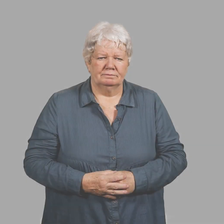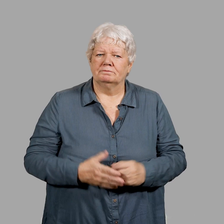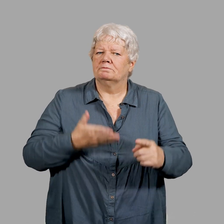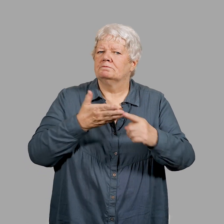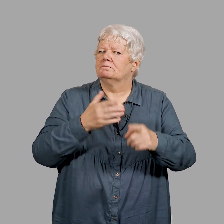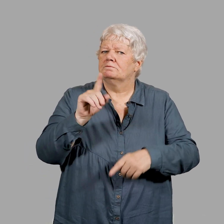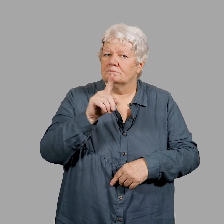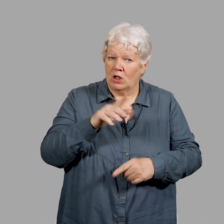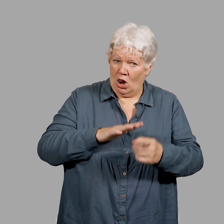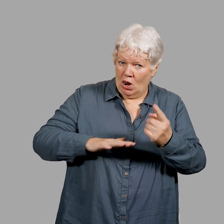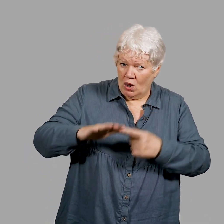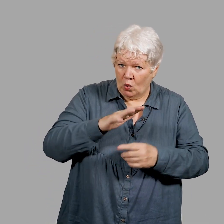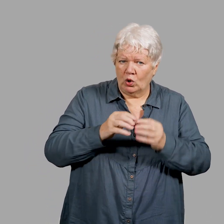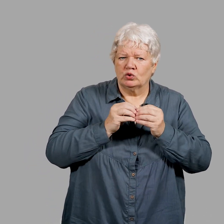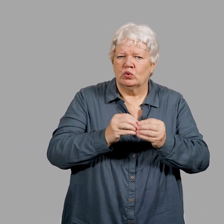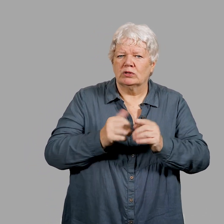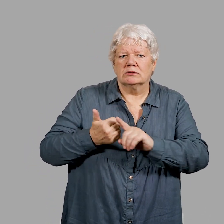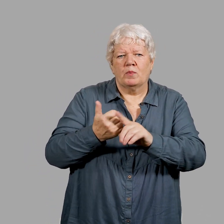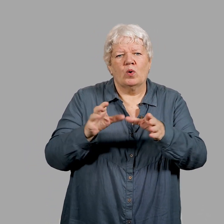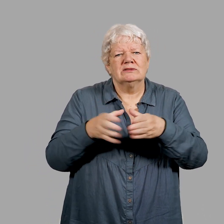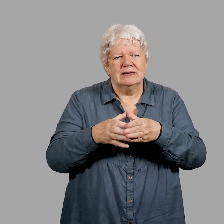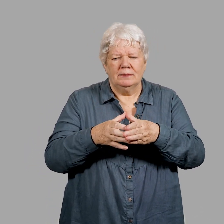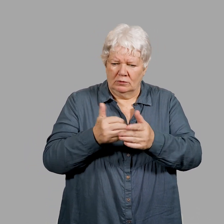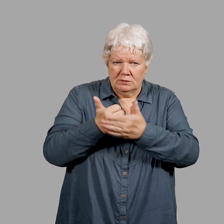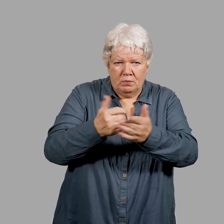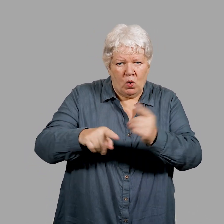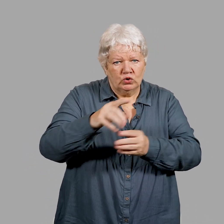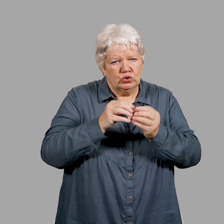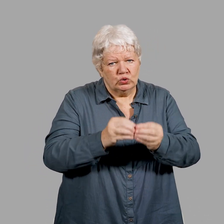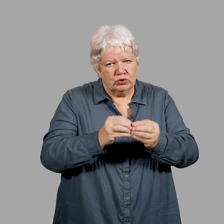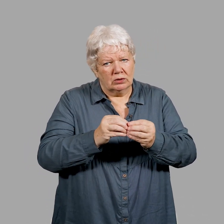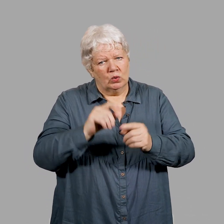Objective: Local student support teams assisting students in completing